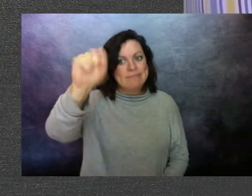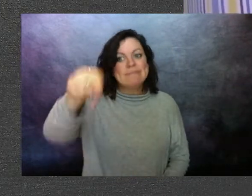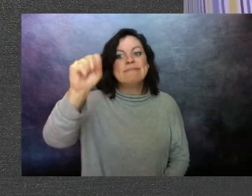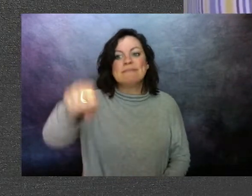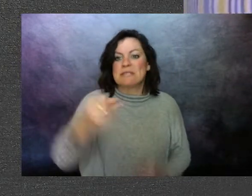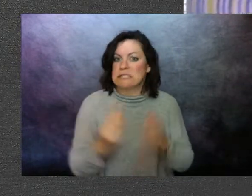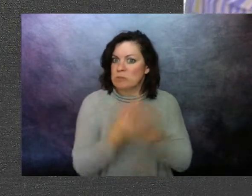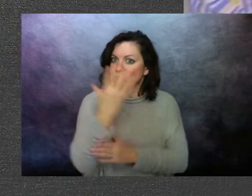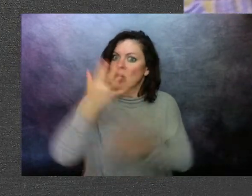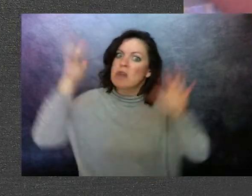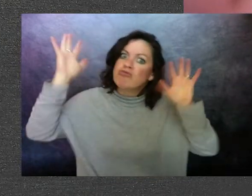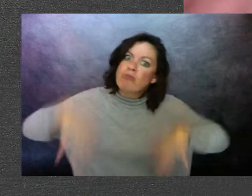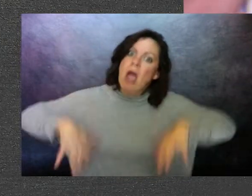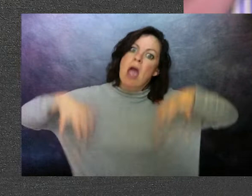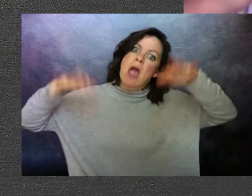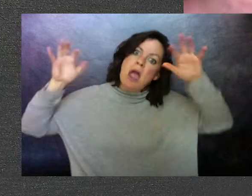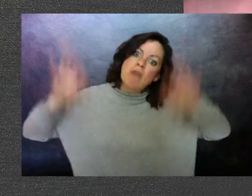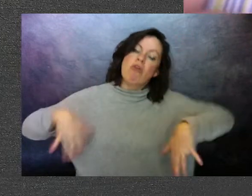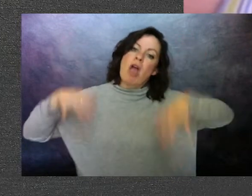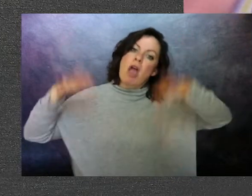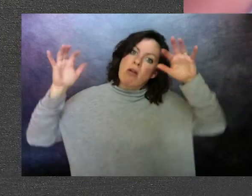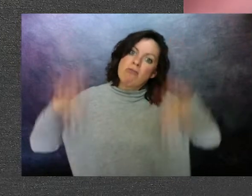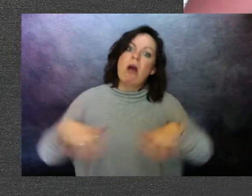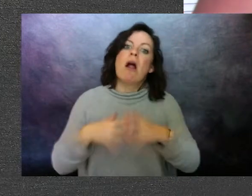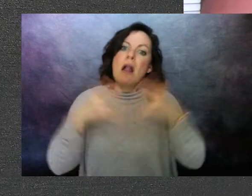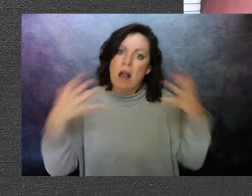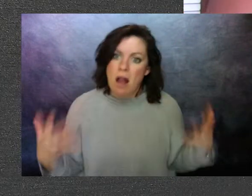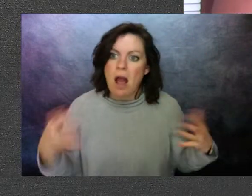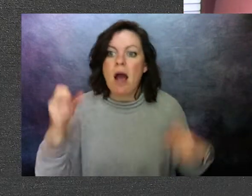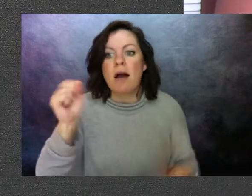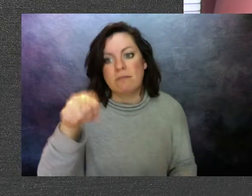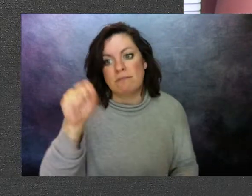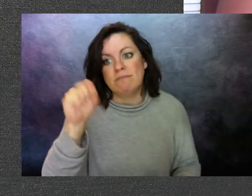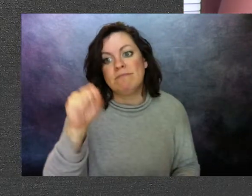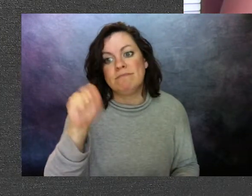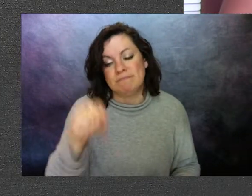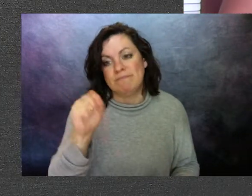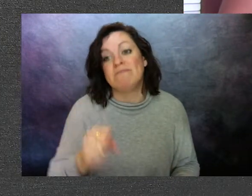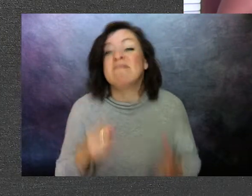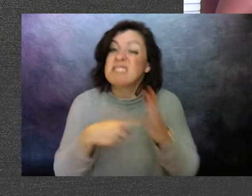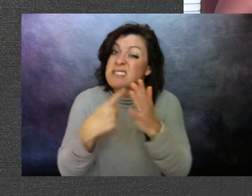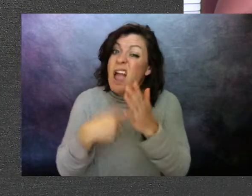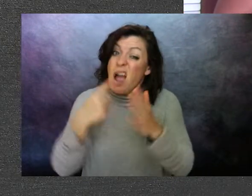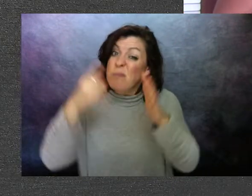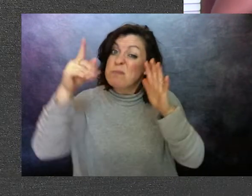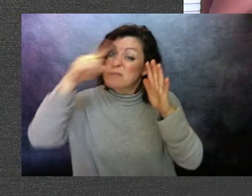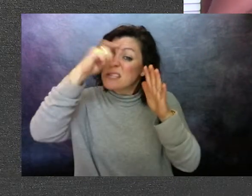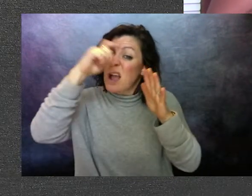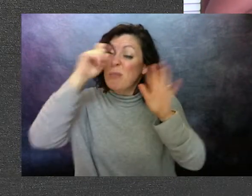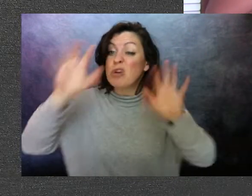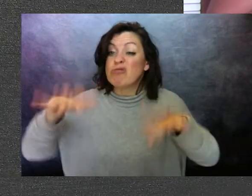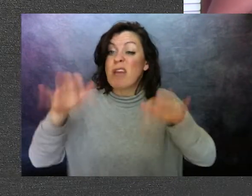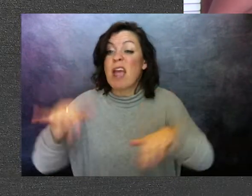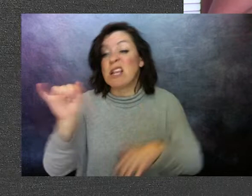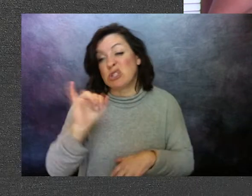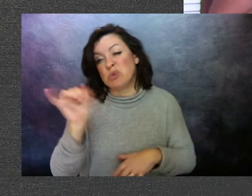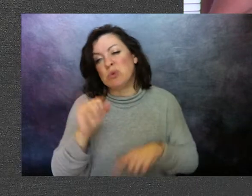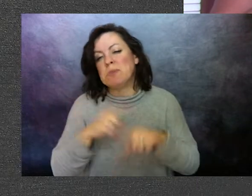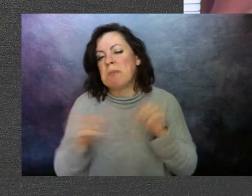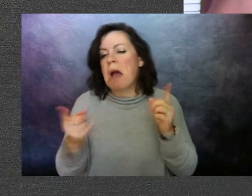In the spring, it is very rainy. I know we've had a rainy summer, but in the springtime, it is really rainy.